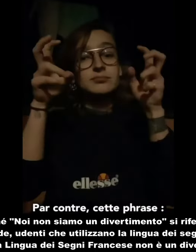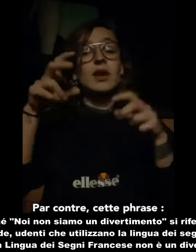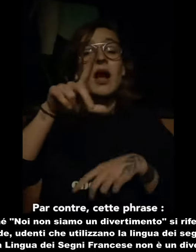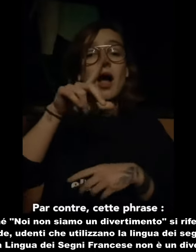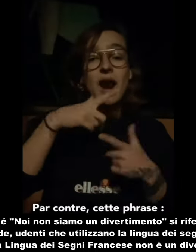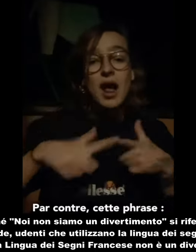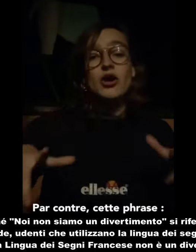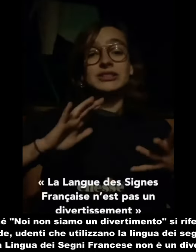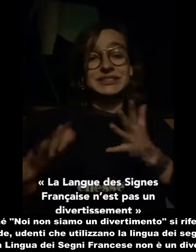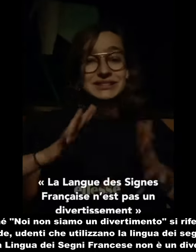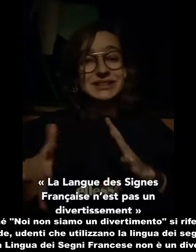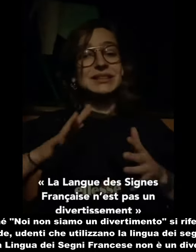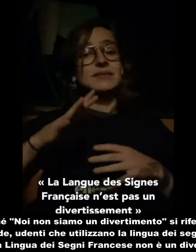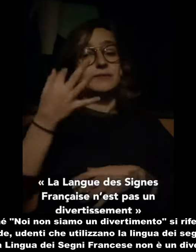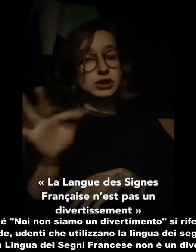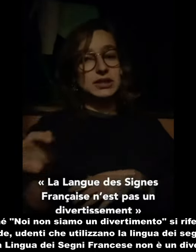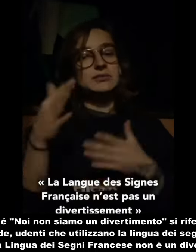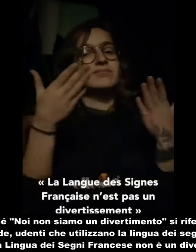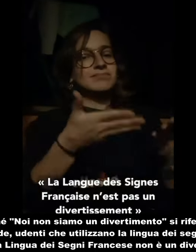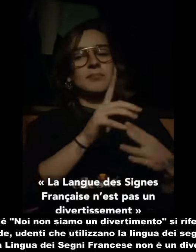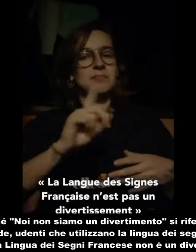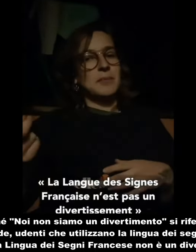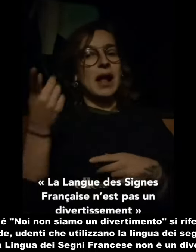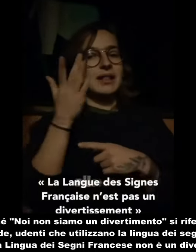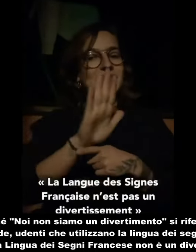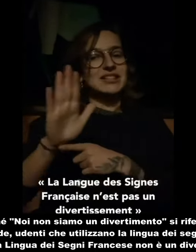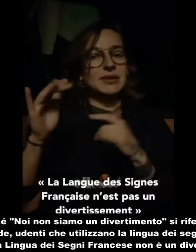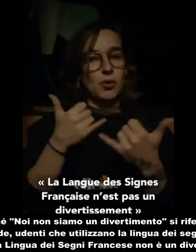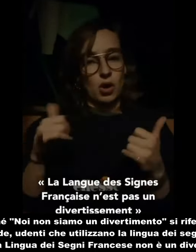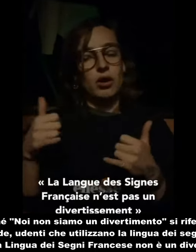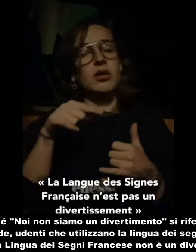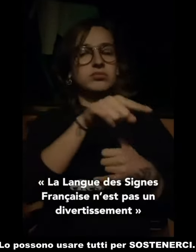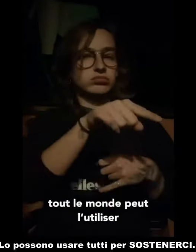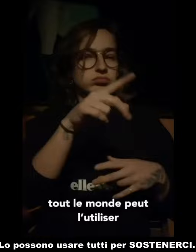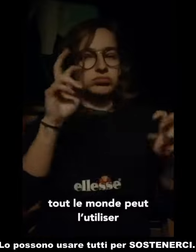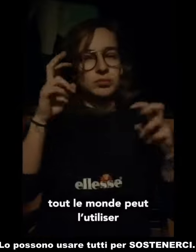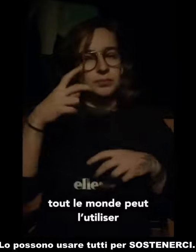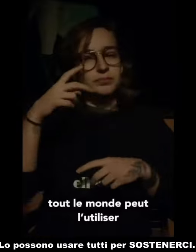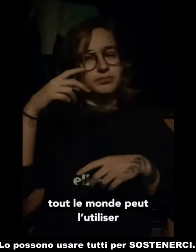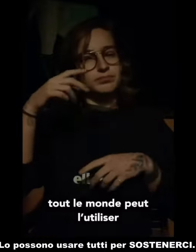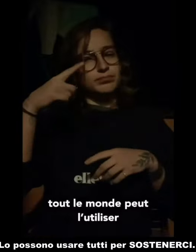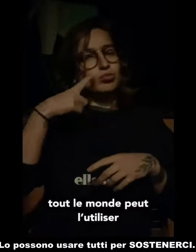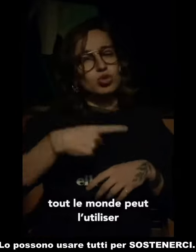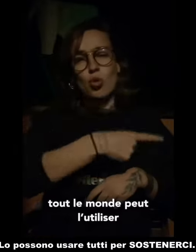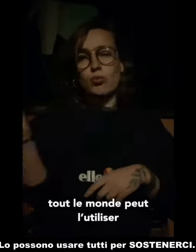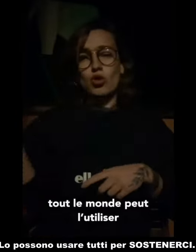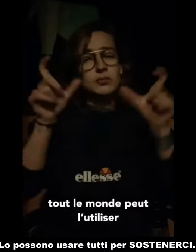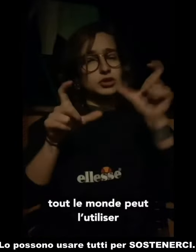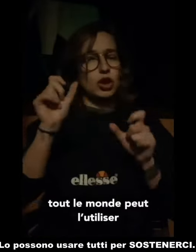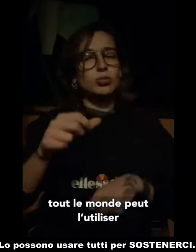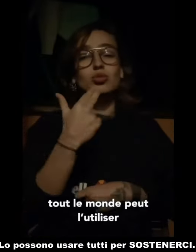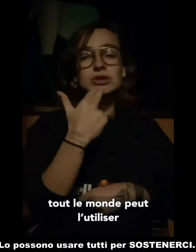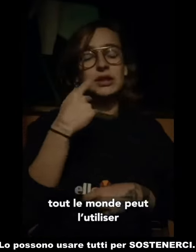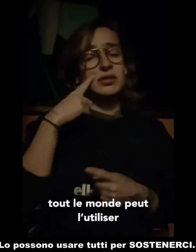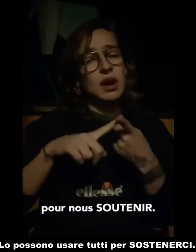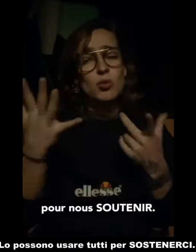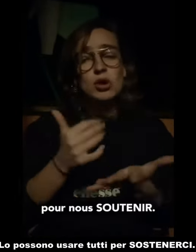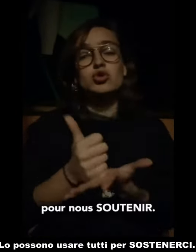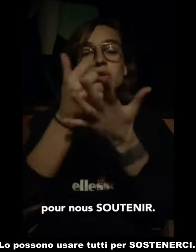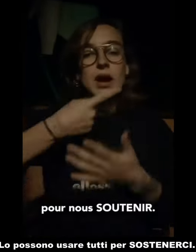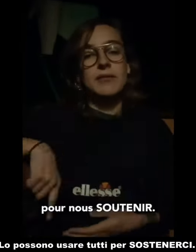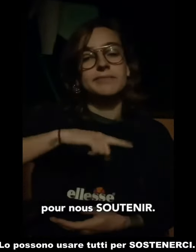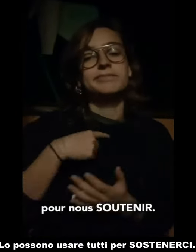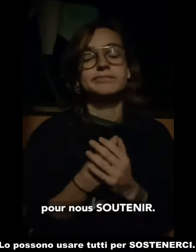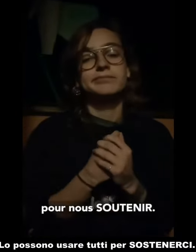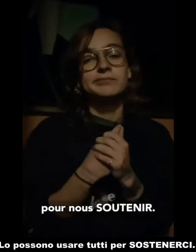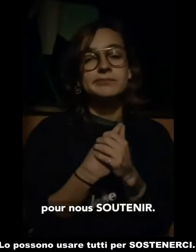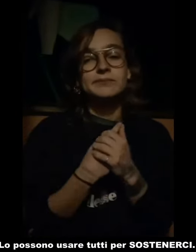While "French Sing Language is not a joke" is for the ones who want to support us, it's for everybody